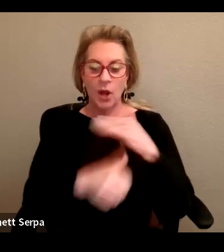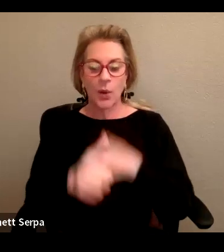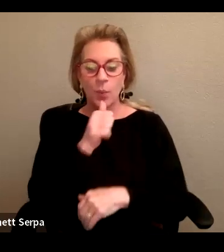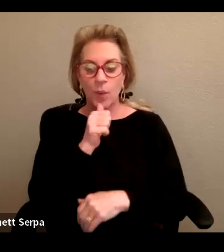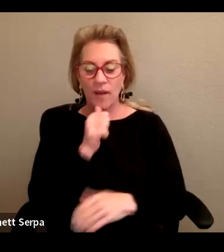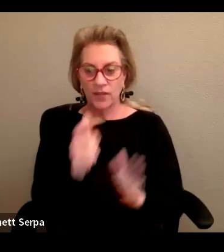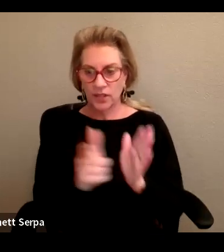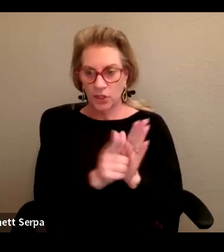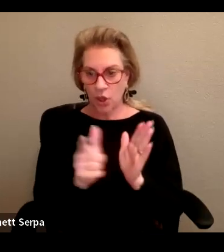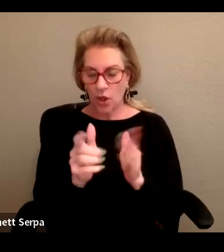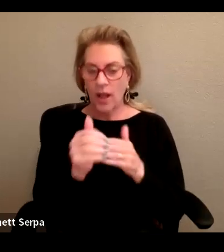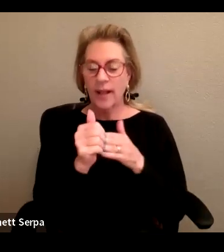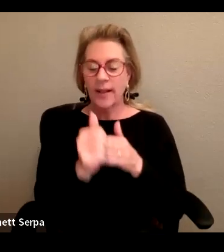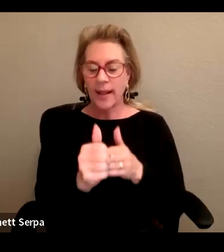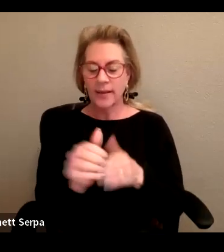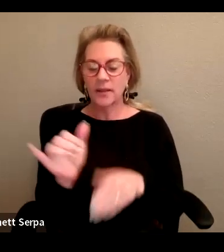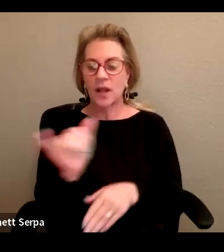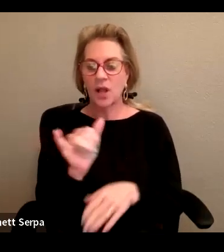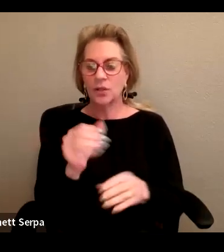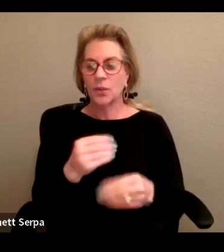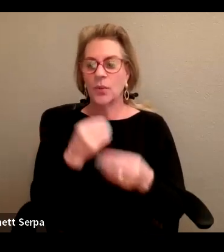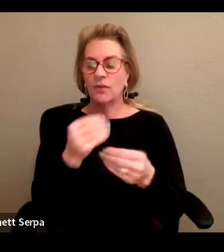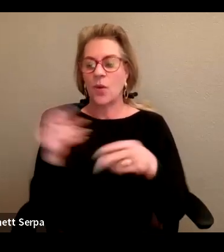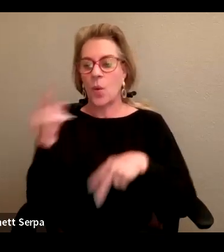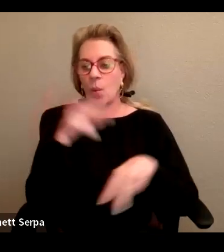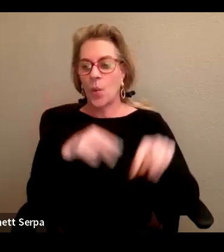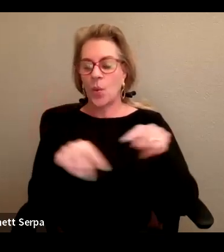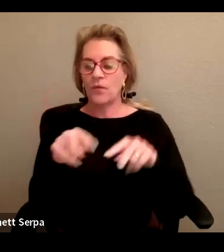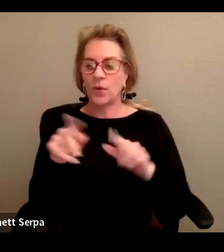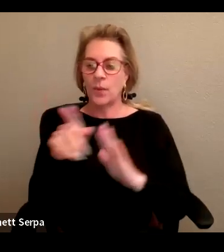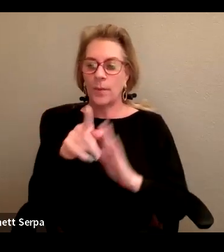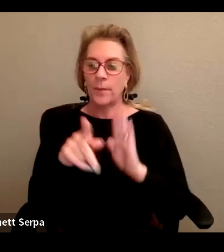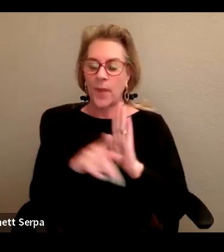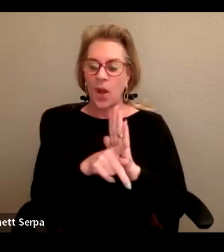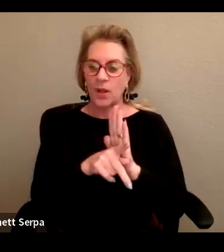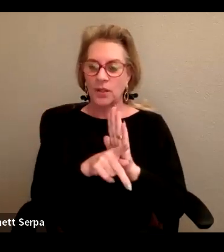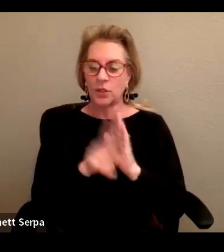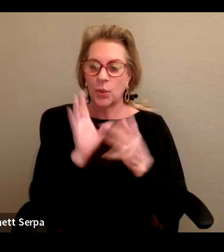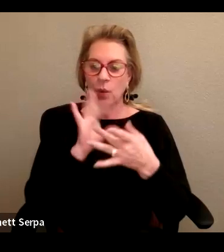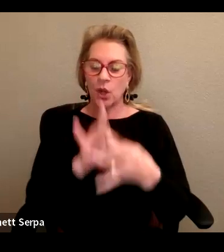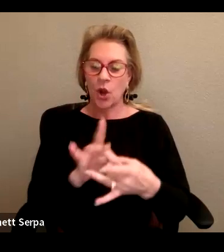guidances also provide an overview of policies and guidance regarding the collection retention